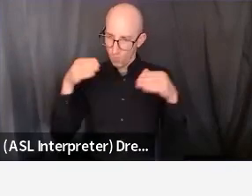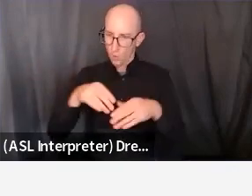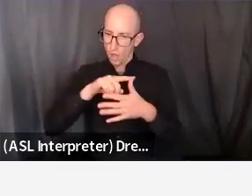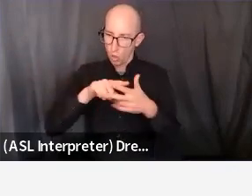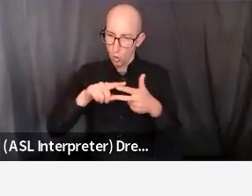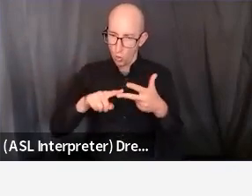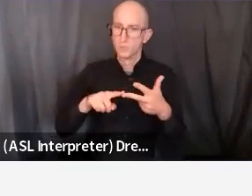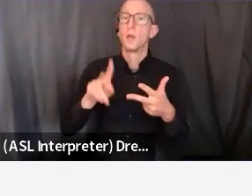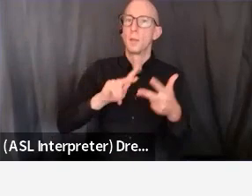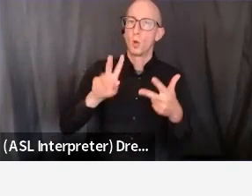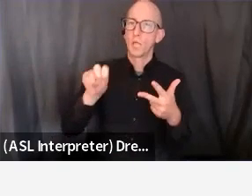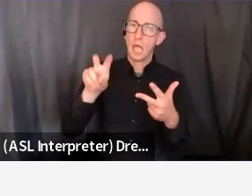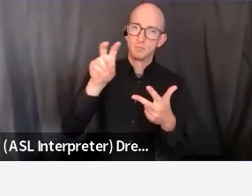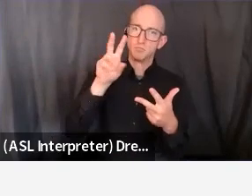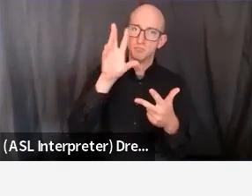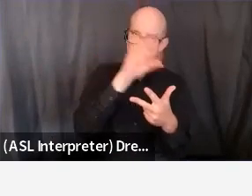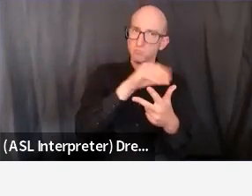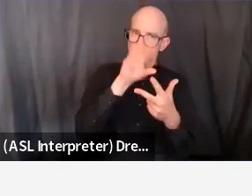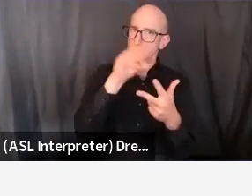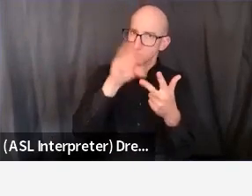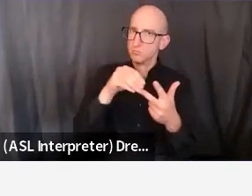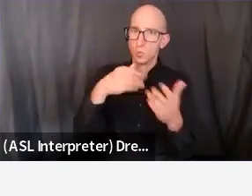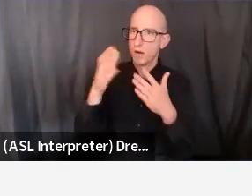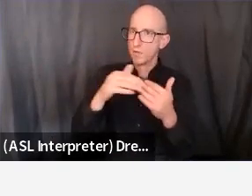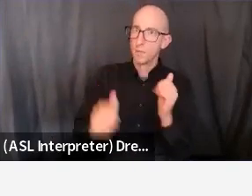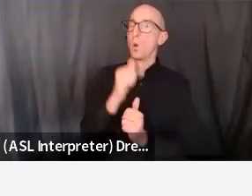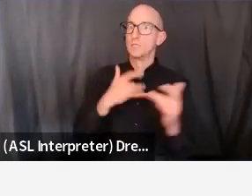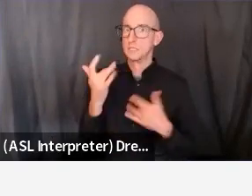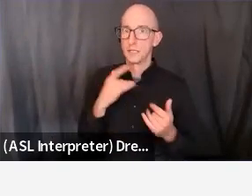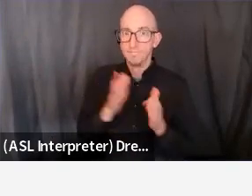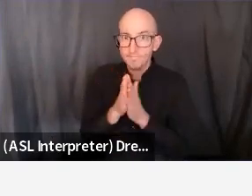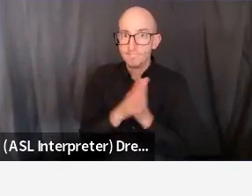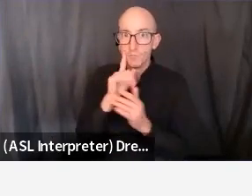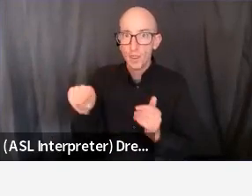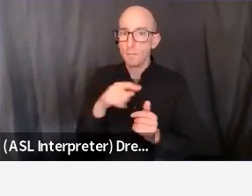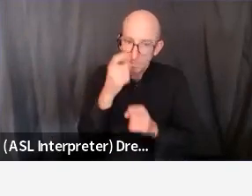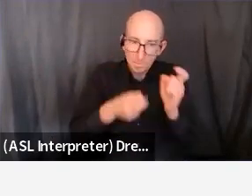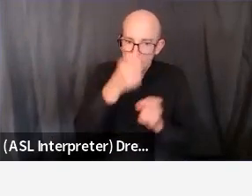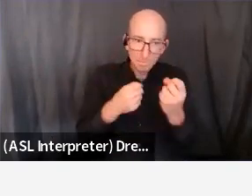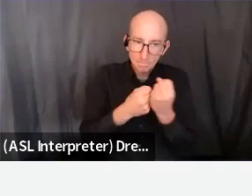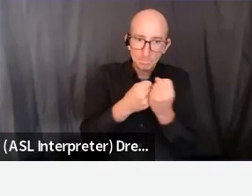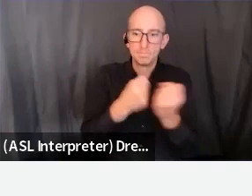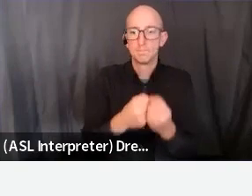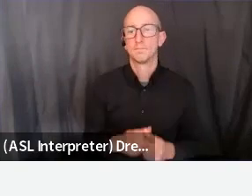Thank you, Jasmine. All right. Next slide.